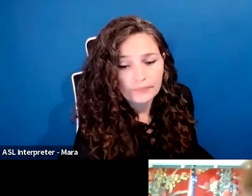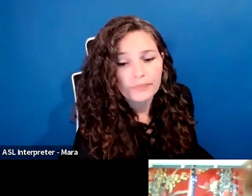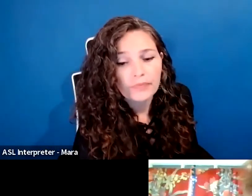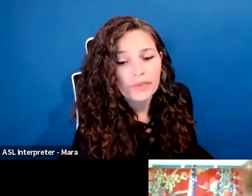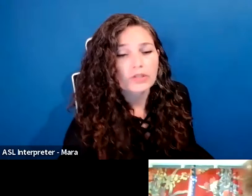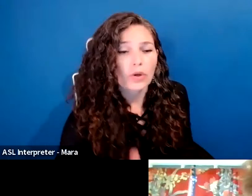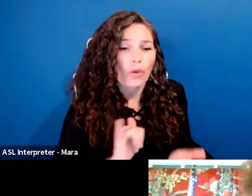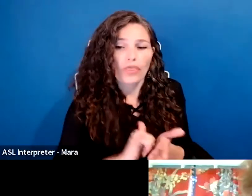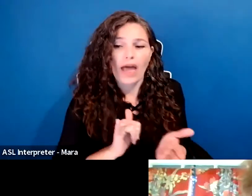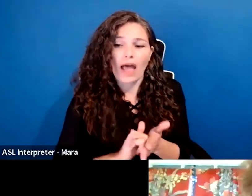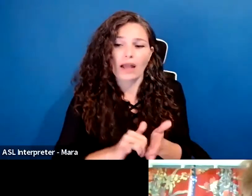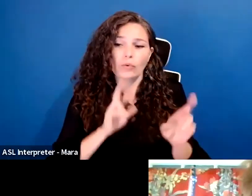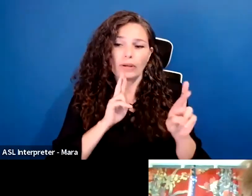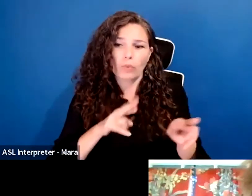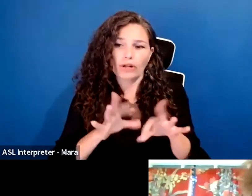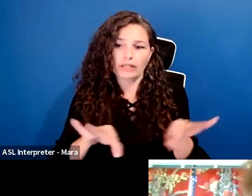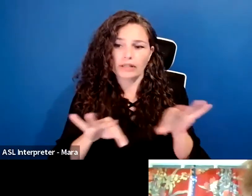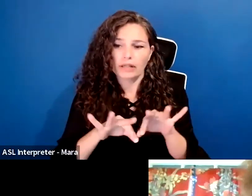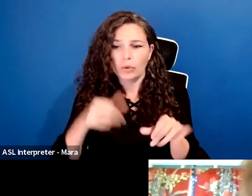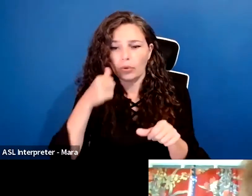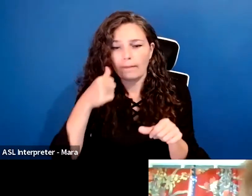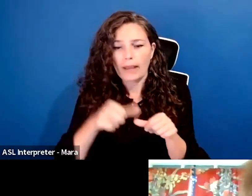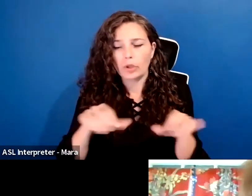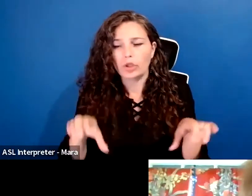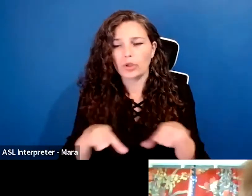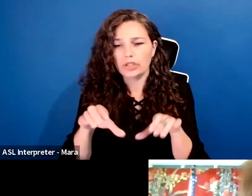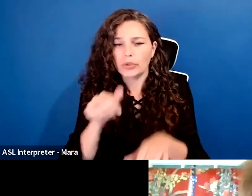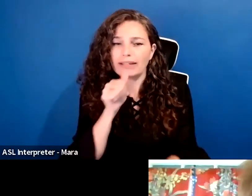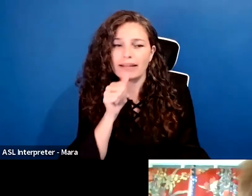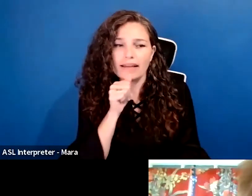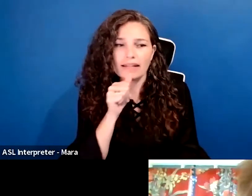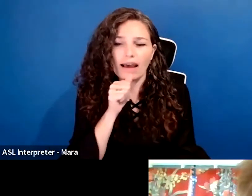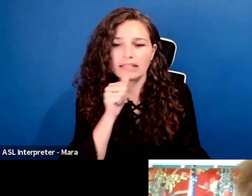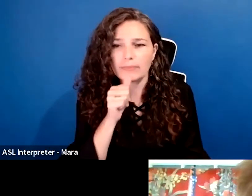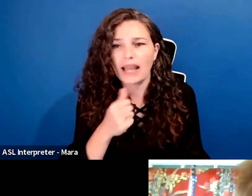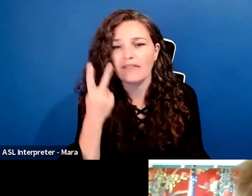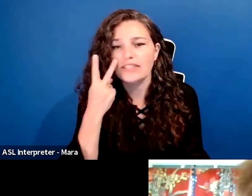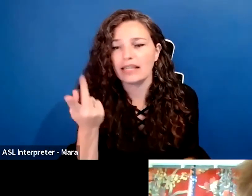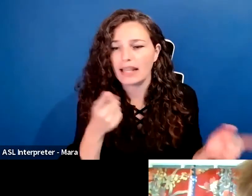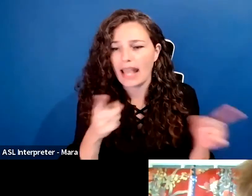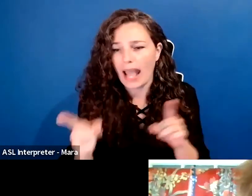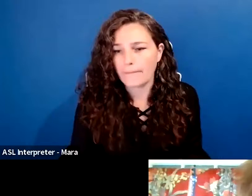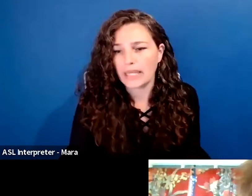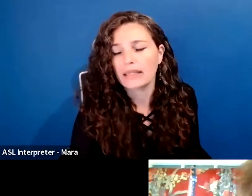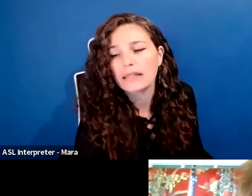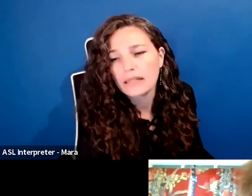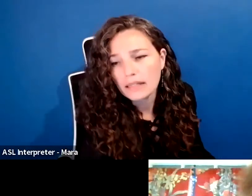it can be done anonymously and I I know I've seen it happen multiple times where performers